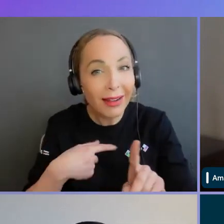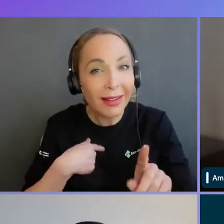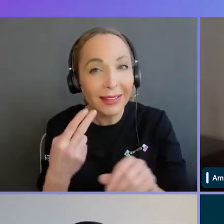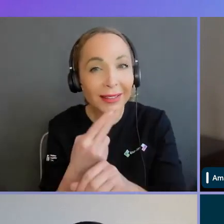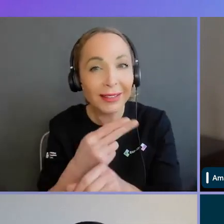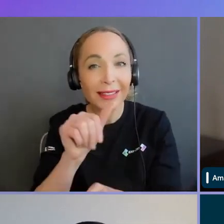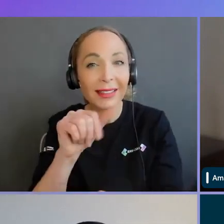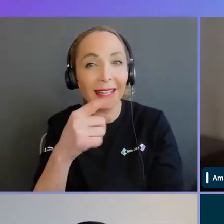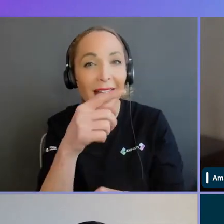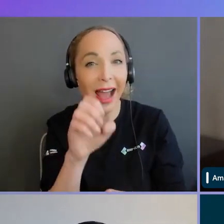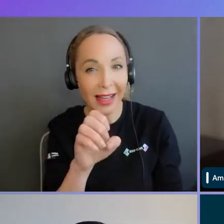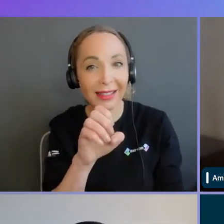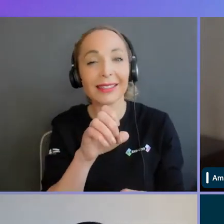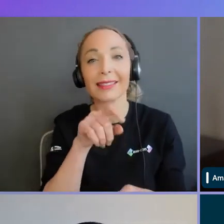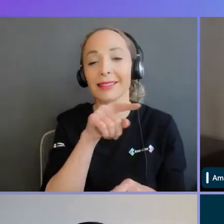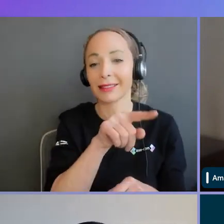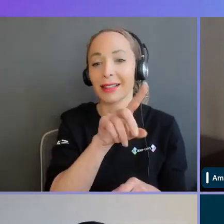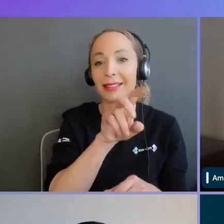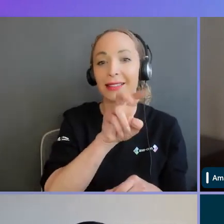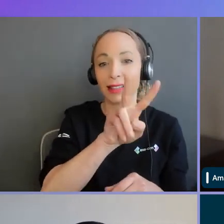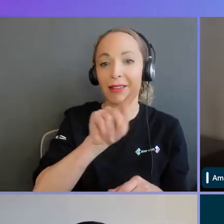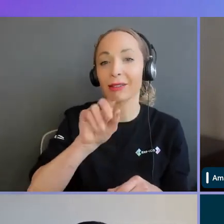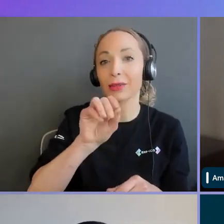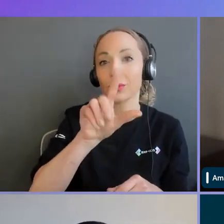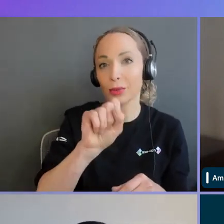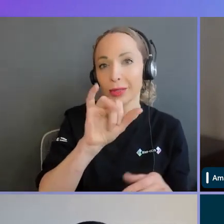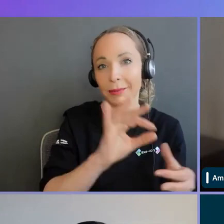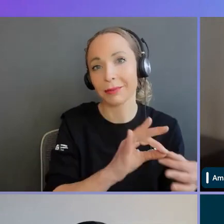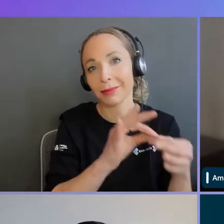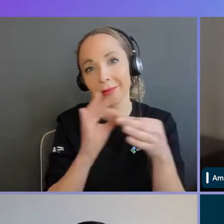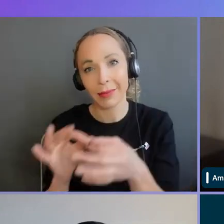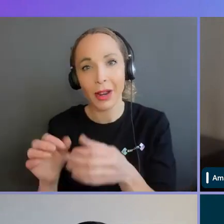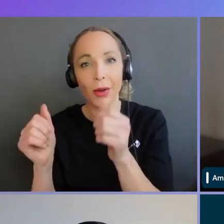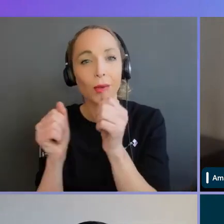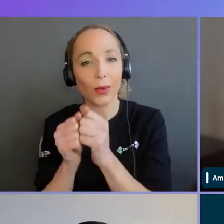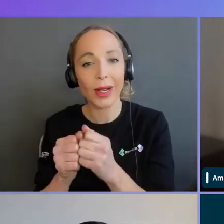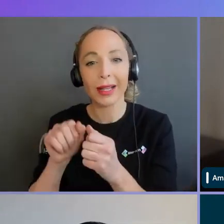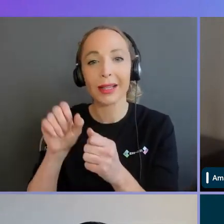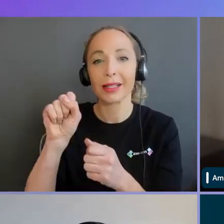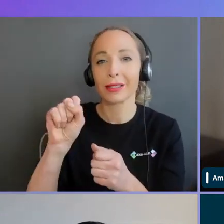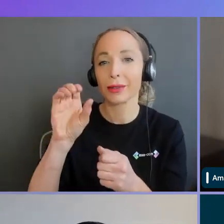scan our pages, our high traffic pages across all of our sites.